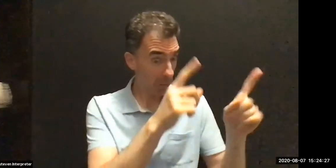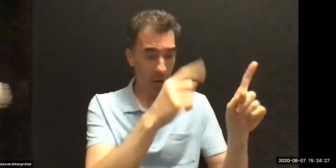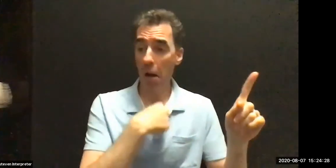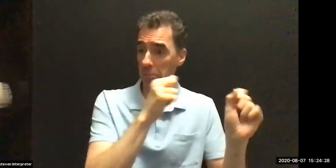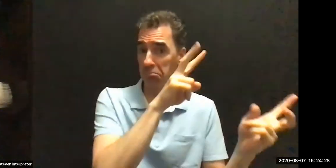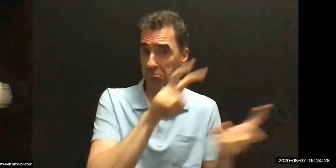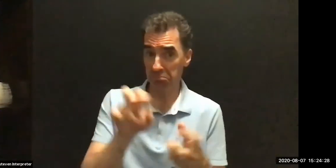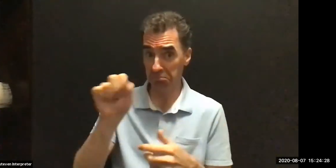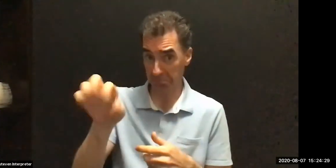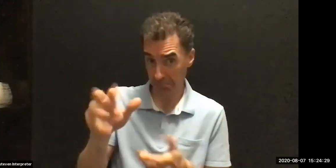Polly Begley: Okay, thank you.